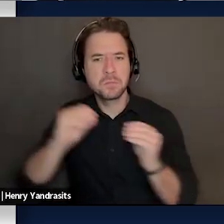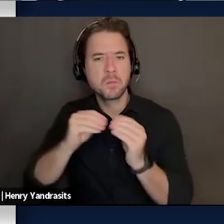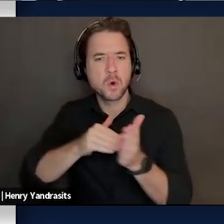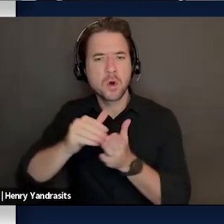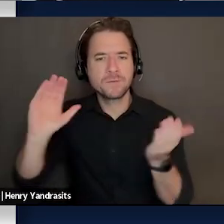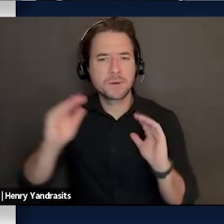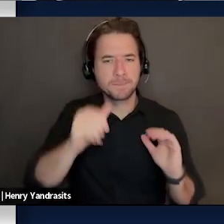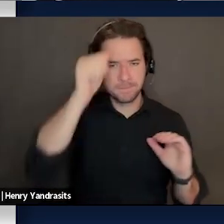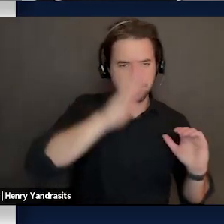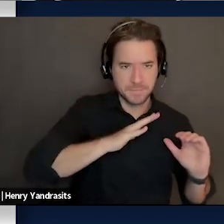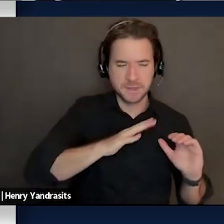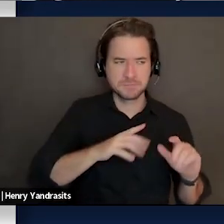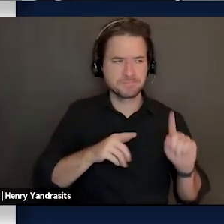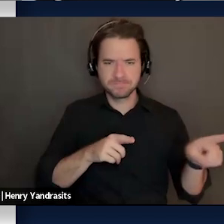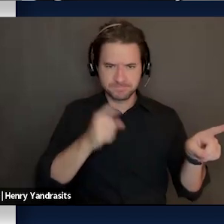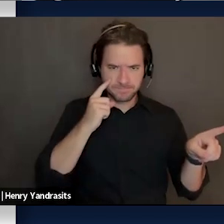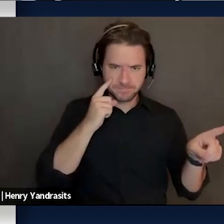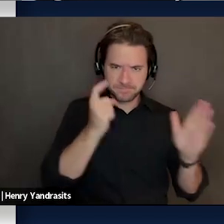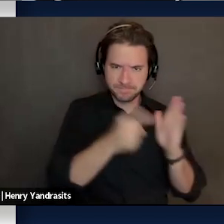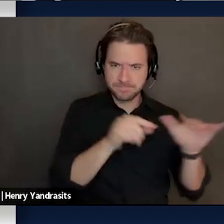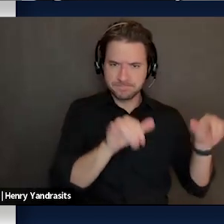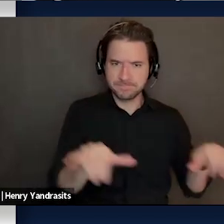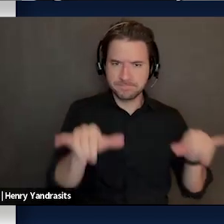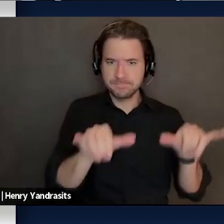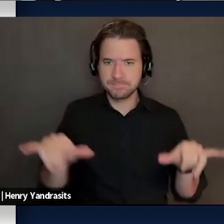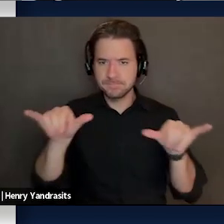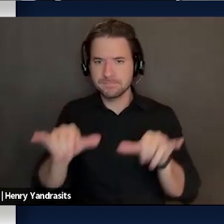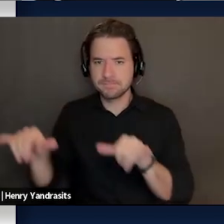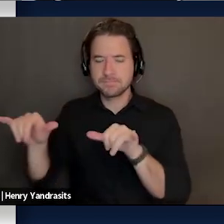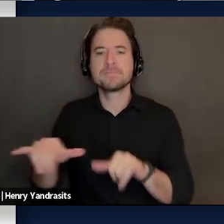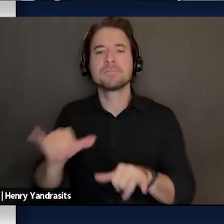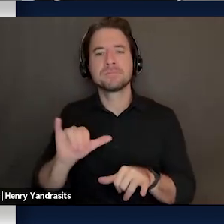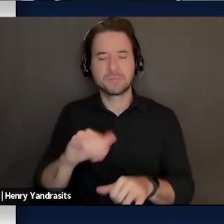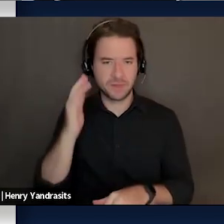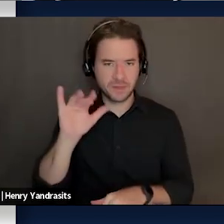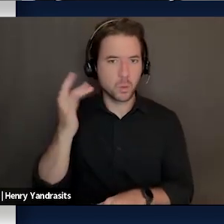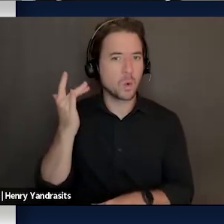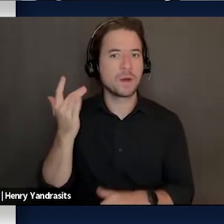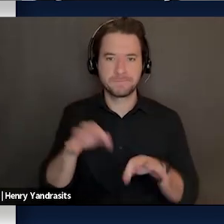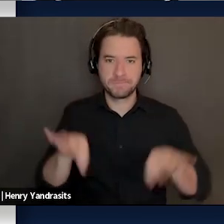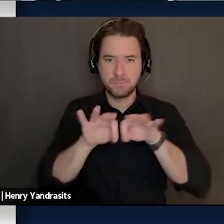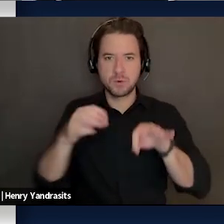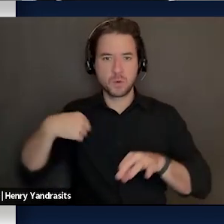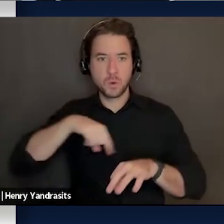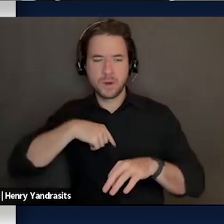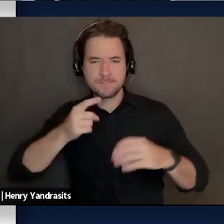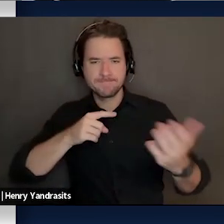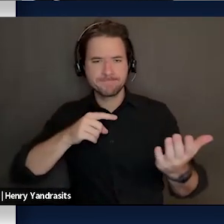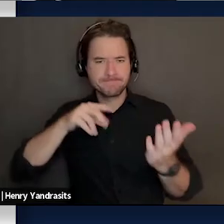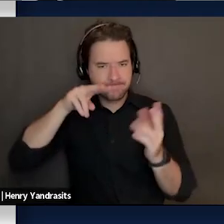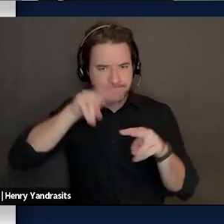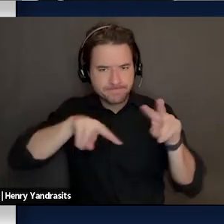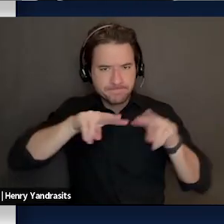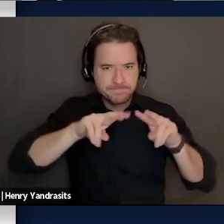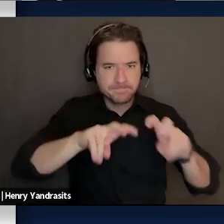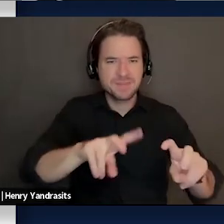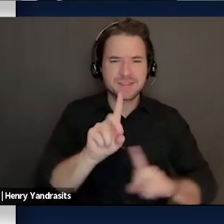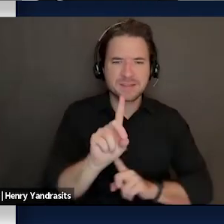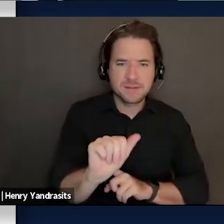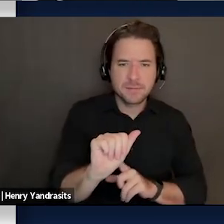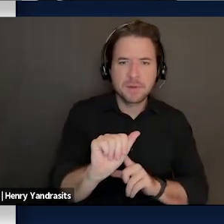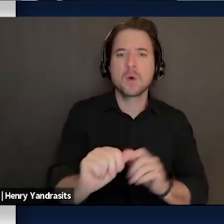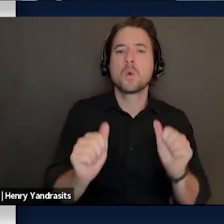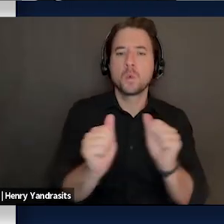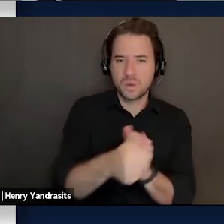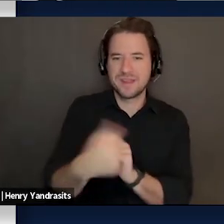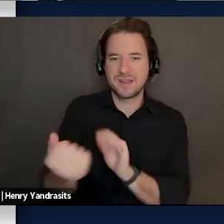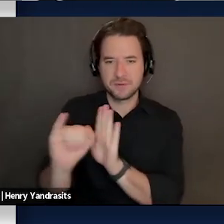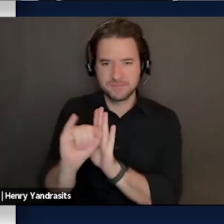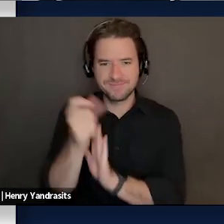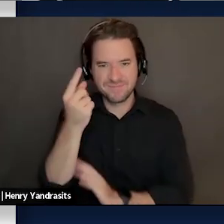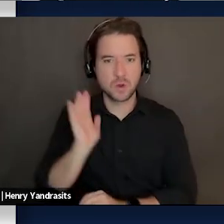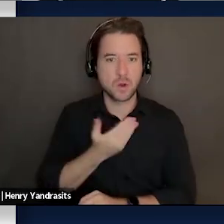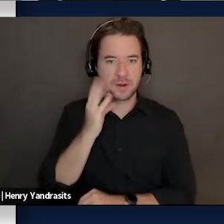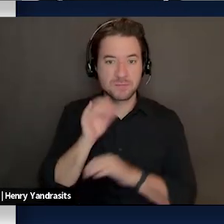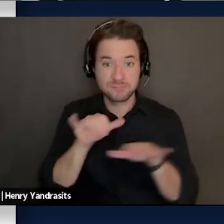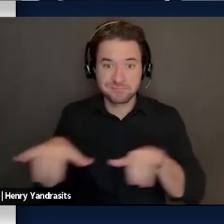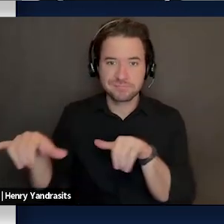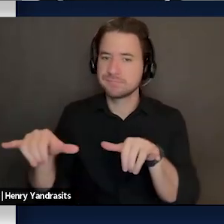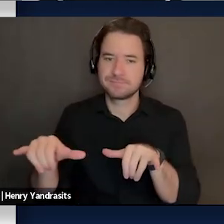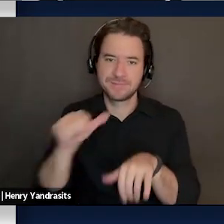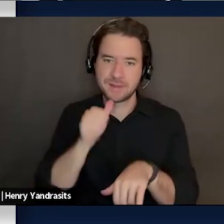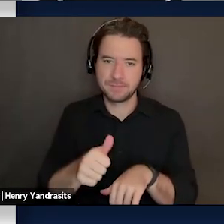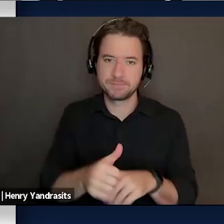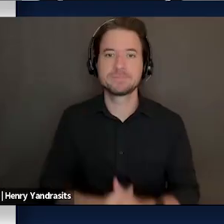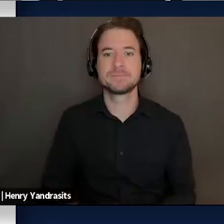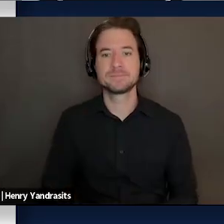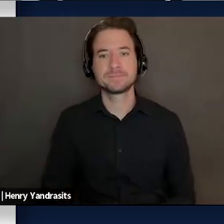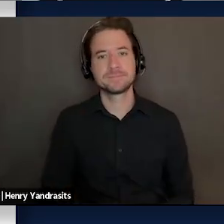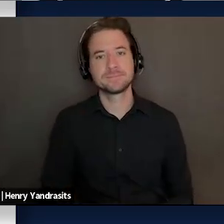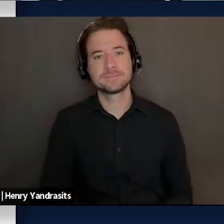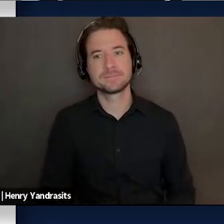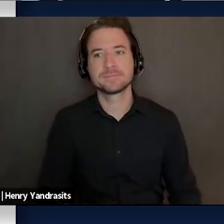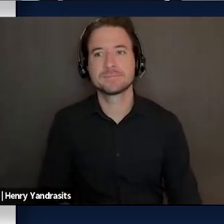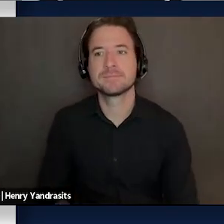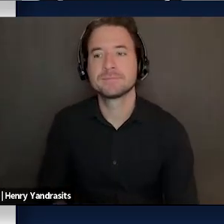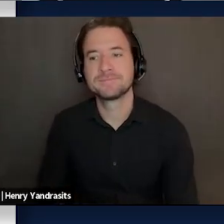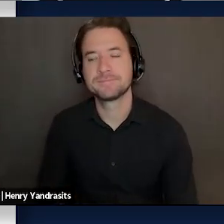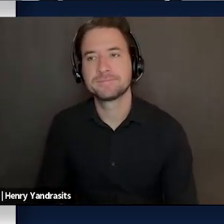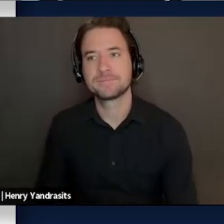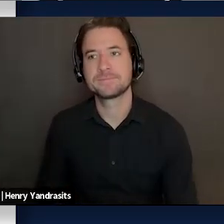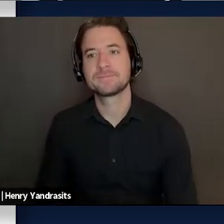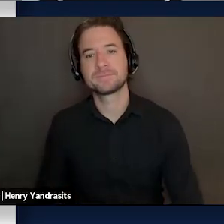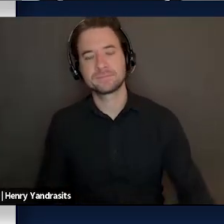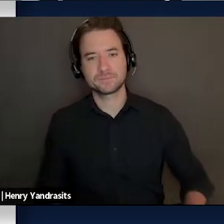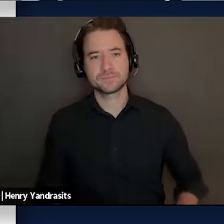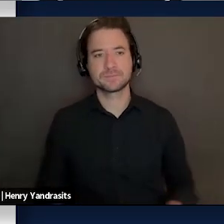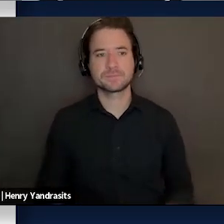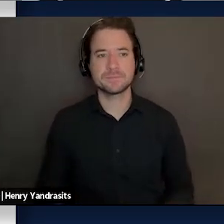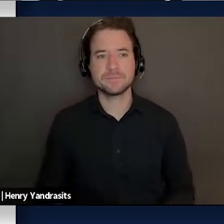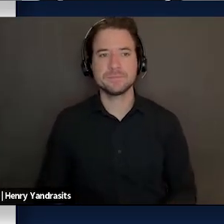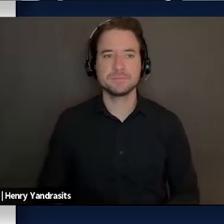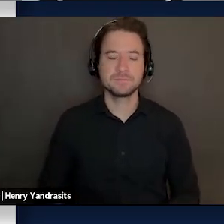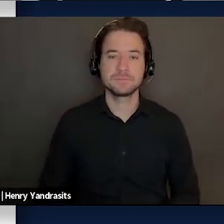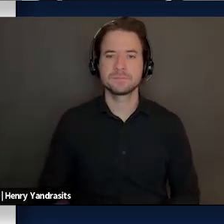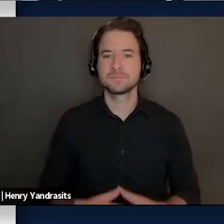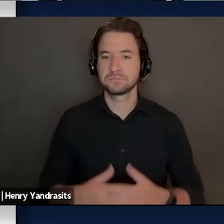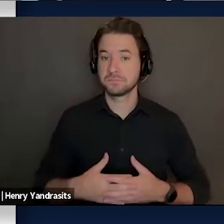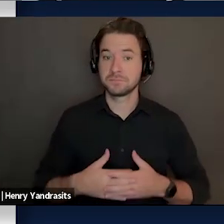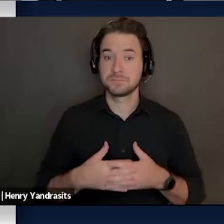In these patterns highlight why it's important for us to take a closer look at disability with other identity characteristics, because our experiences are not all the same.